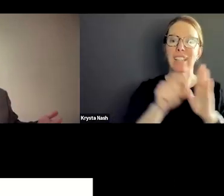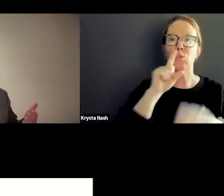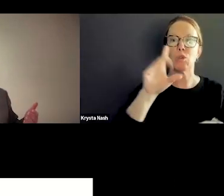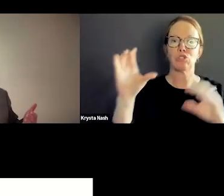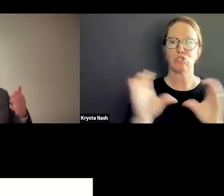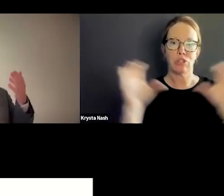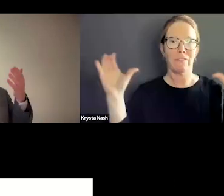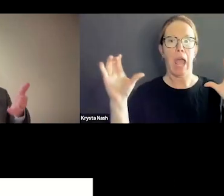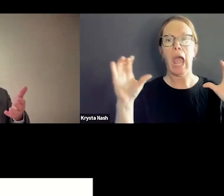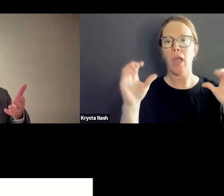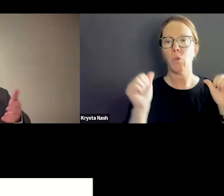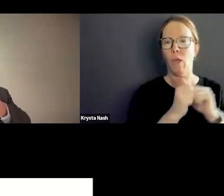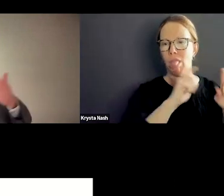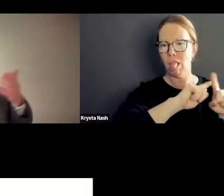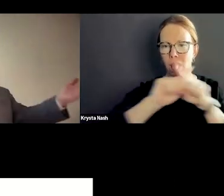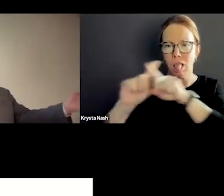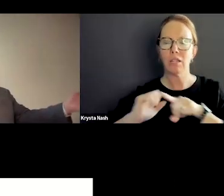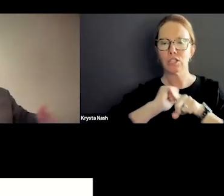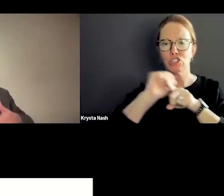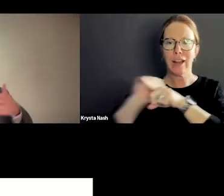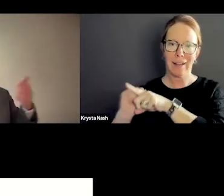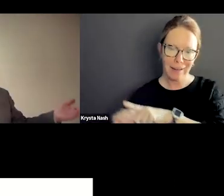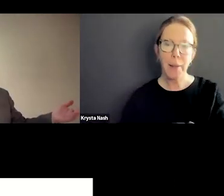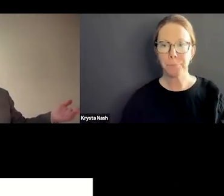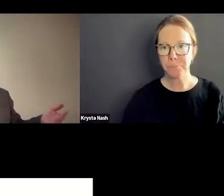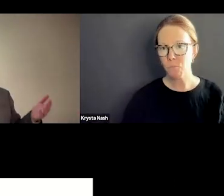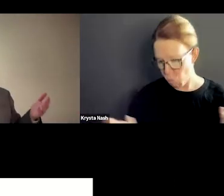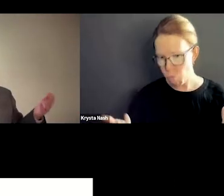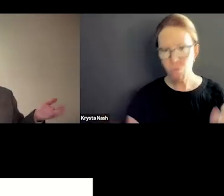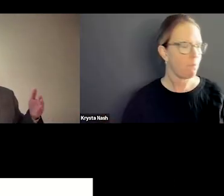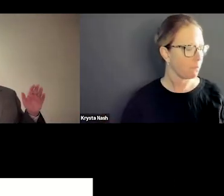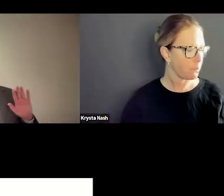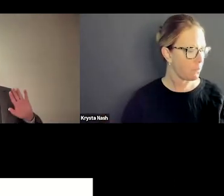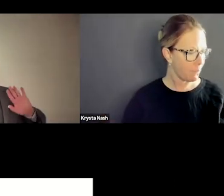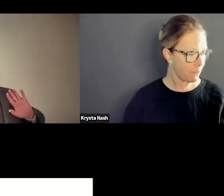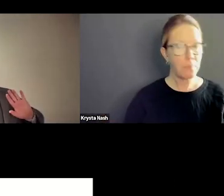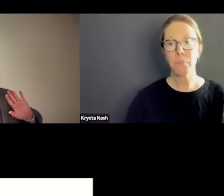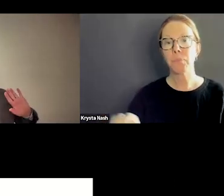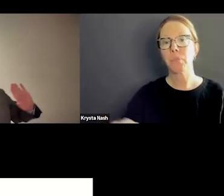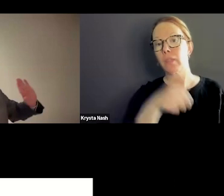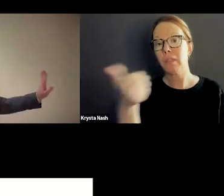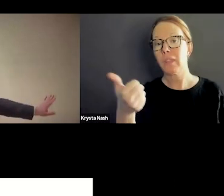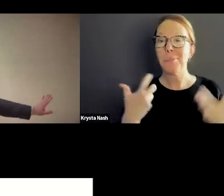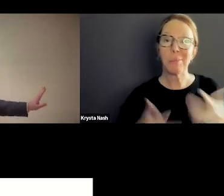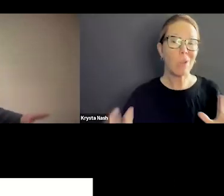training that's available through your State Council. So I would say again, to look that up. The other is if, let's say you don't want to be a gambling counselor,